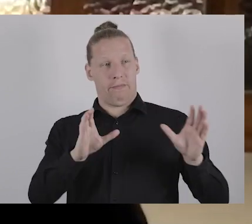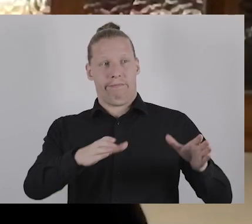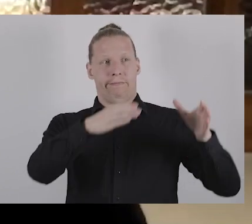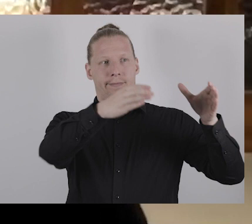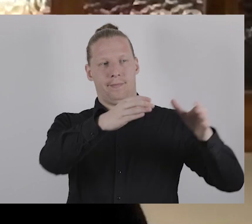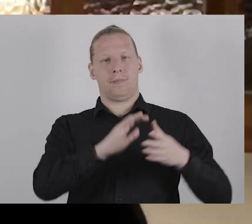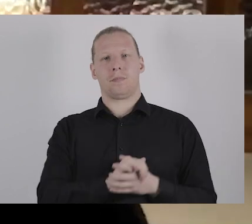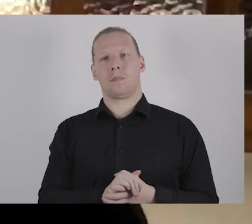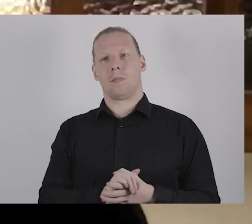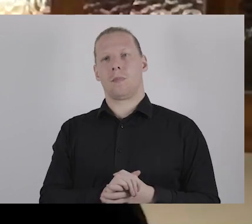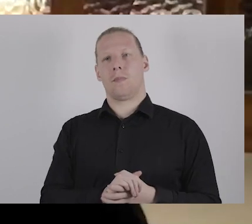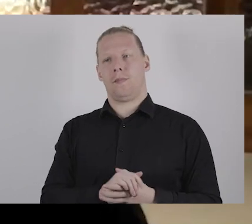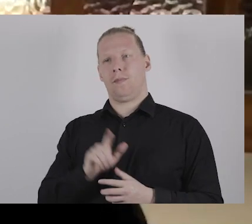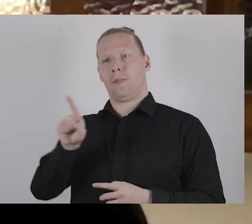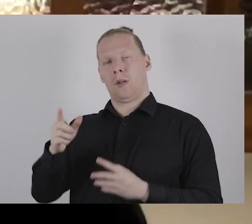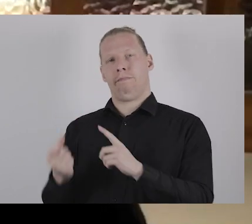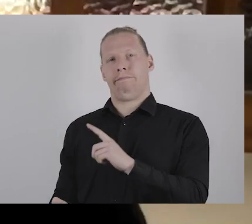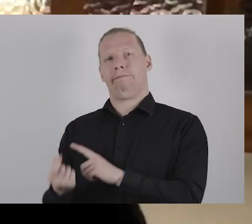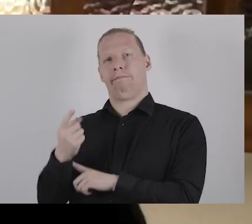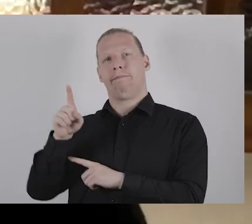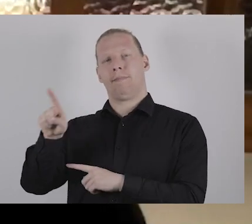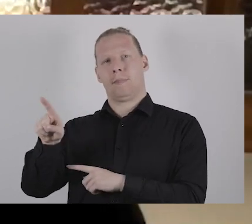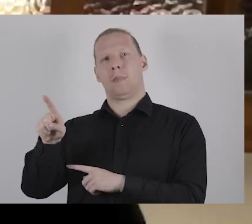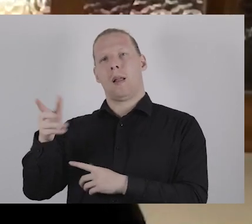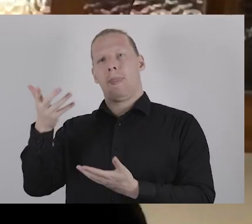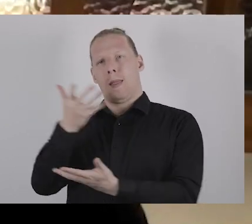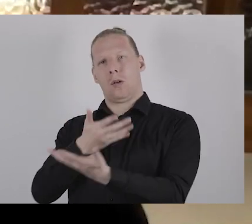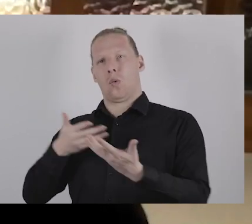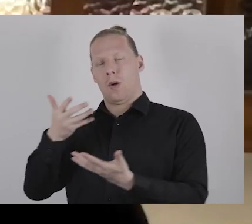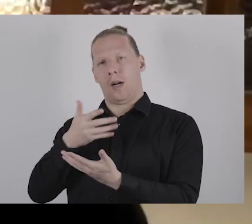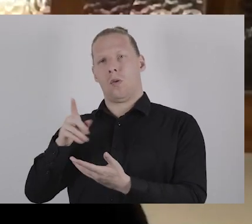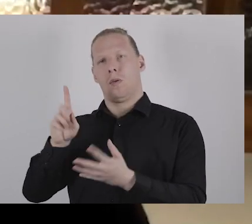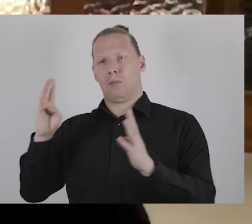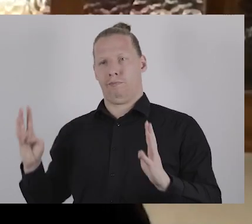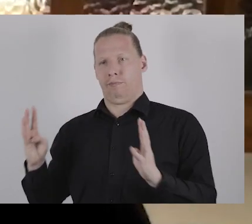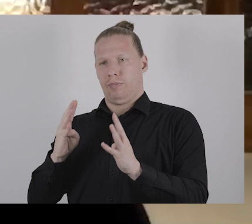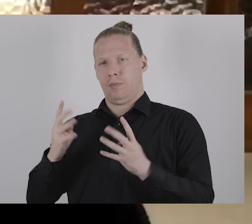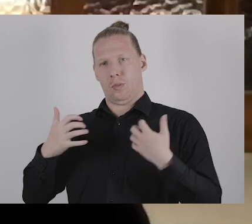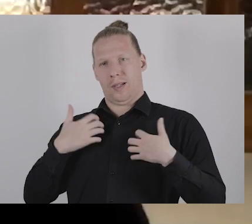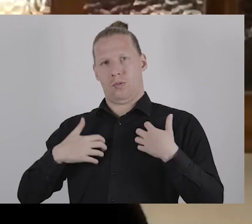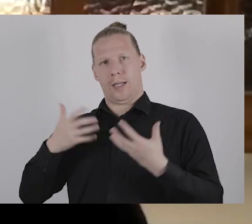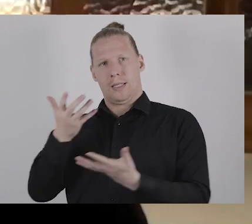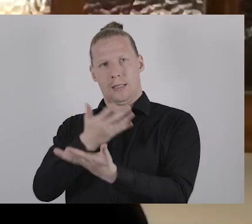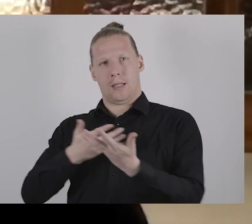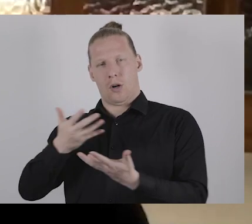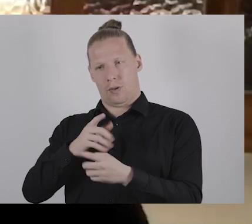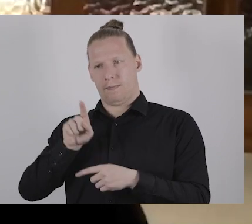the sector for motivating and interesting discussions; and also... the review of Te Hā,